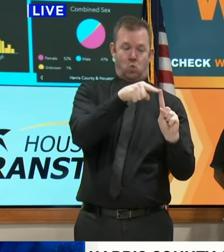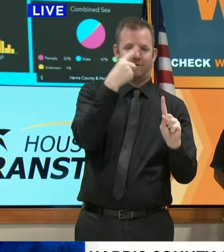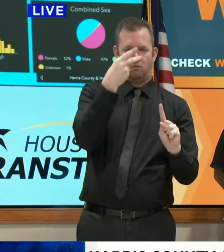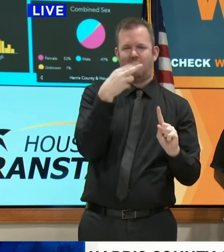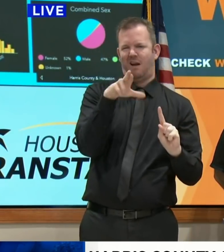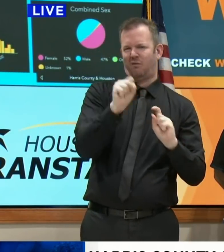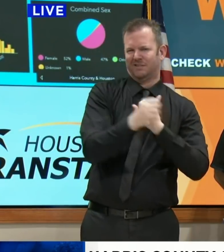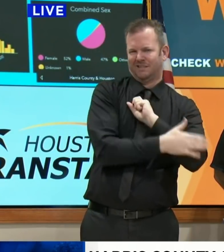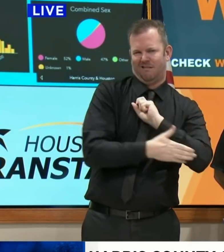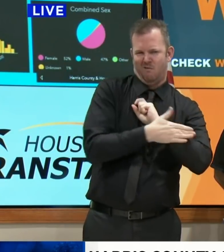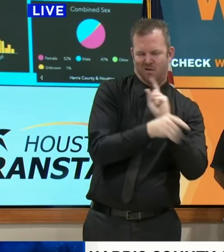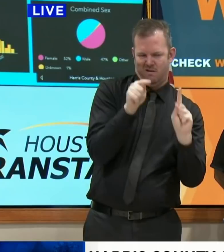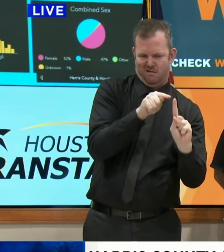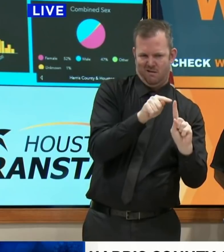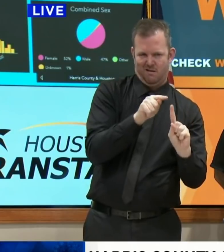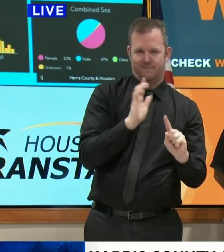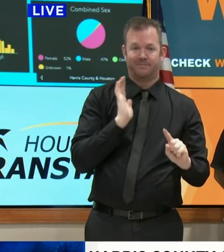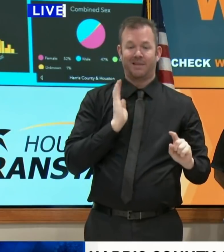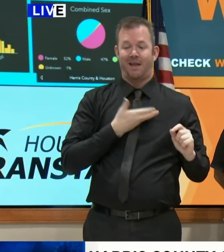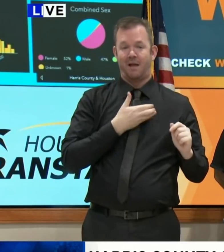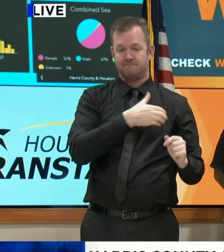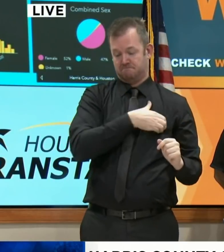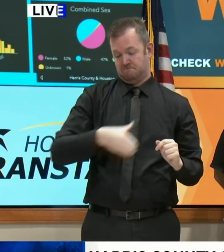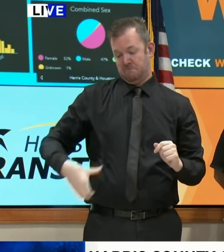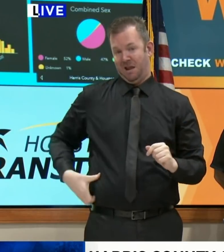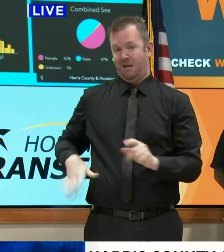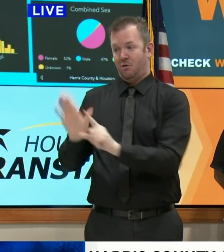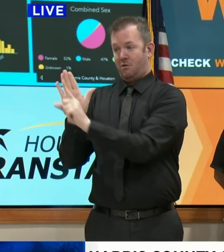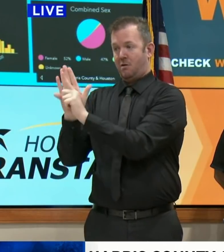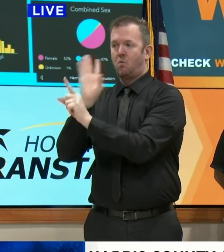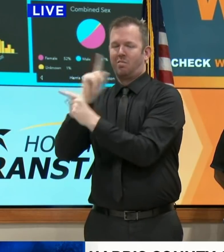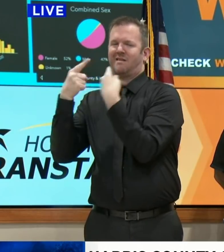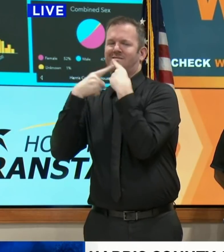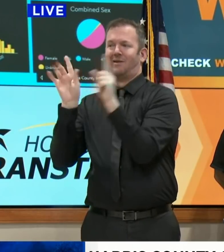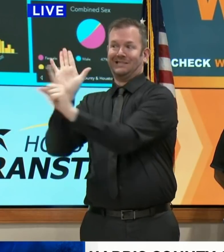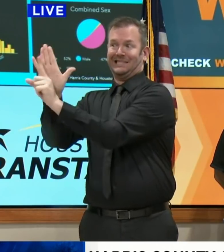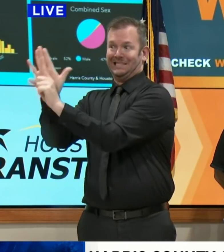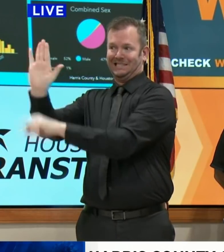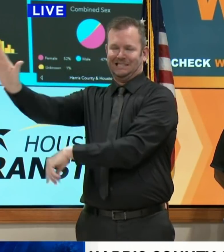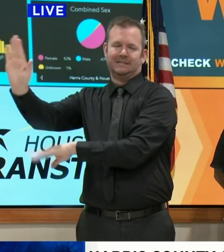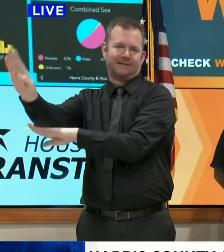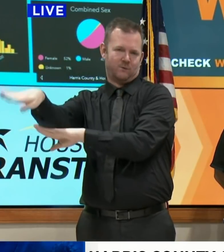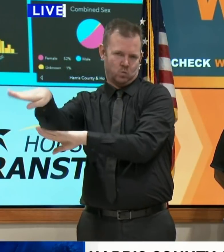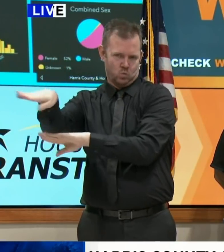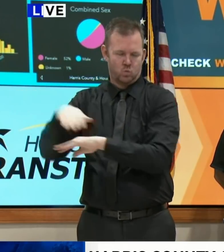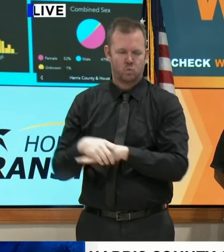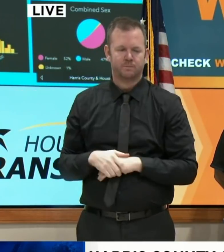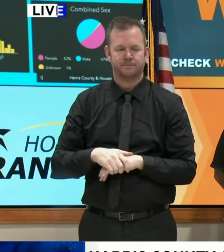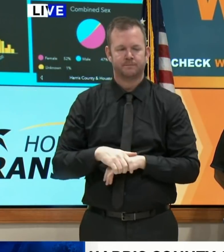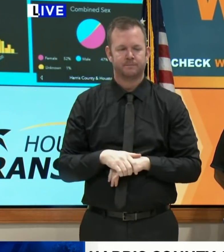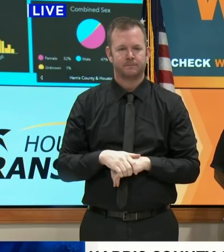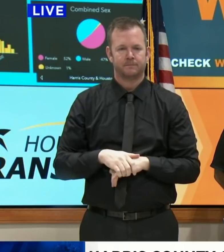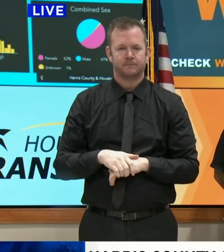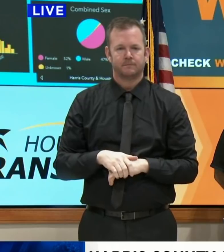both be announcing our lives are today. I will announce are today. I will announce other counties bizarre other counties bizarre right now and the mayor will right now and the mayor will announce his later this